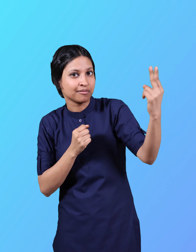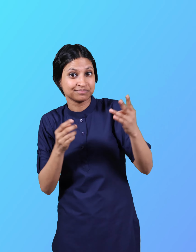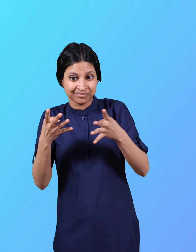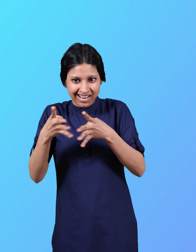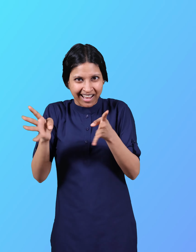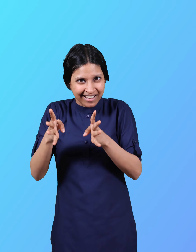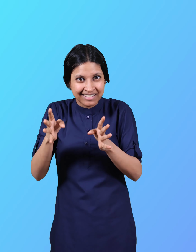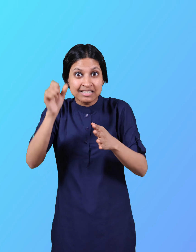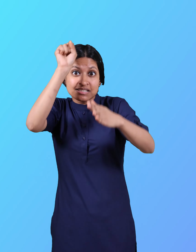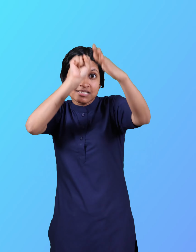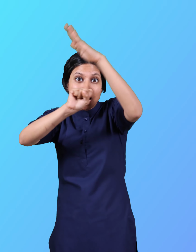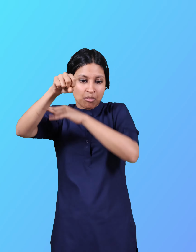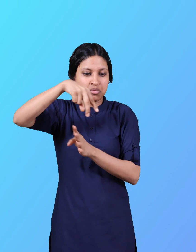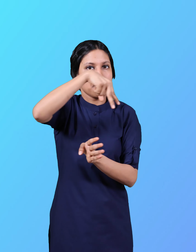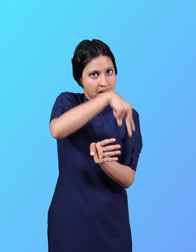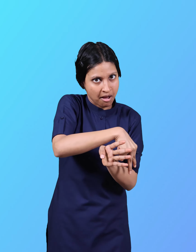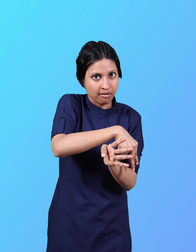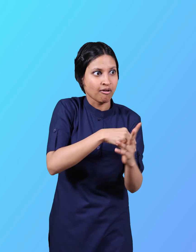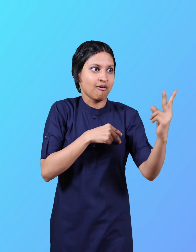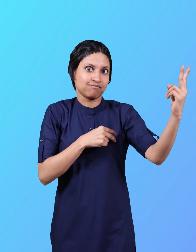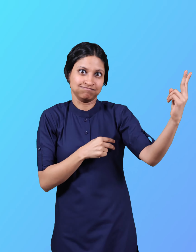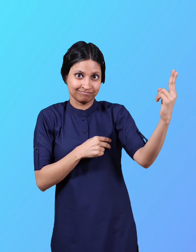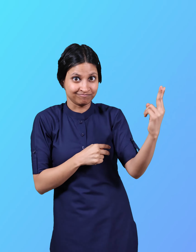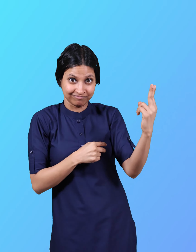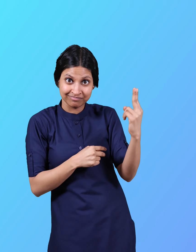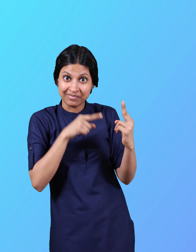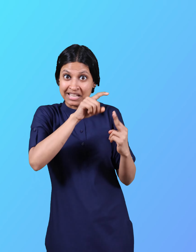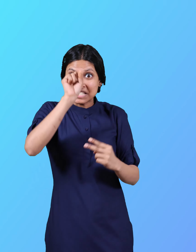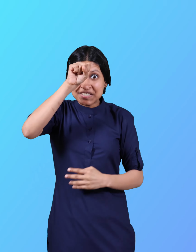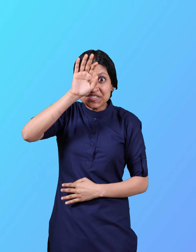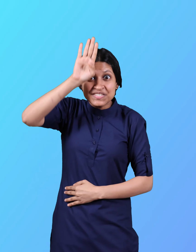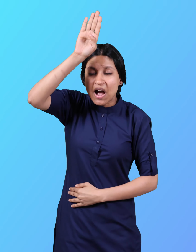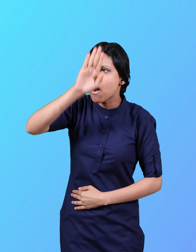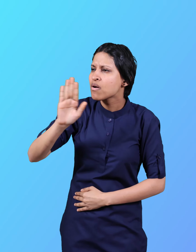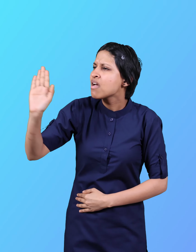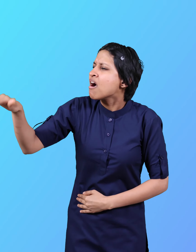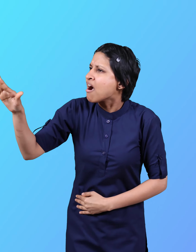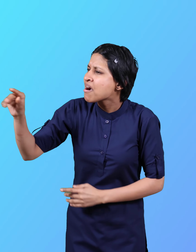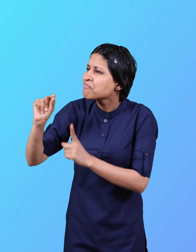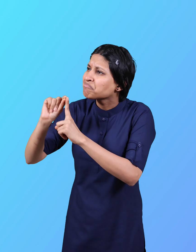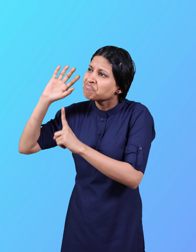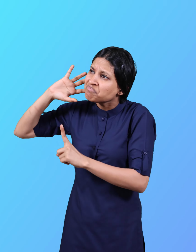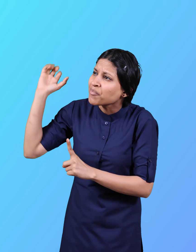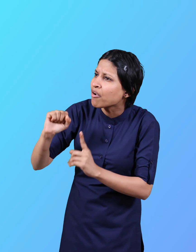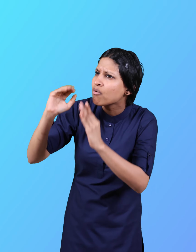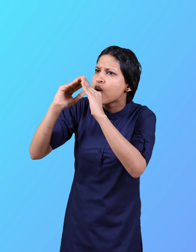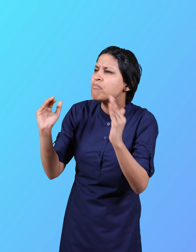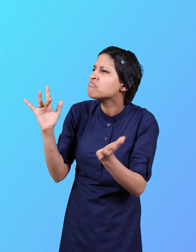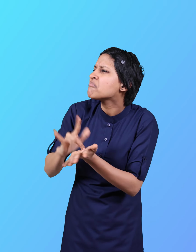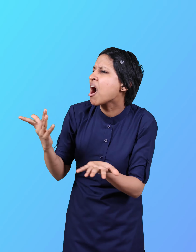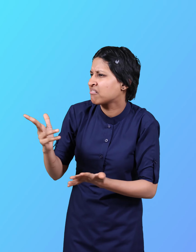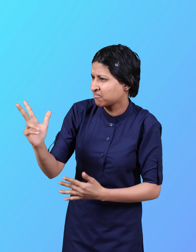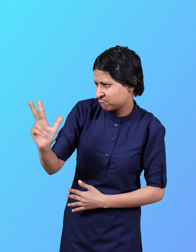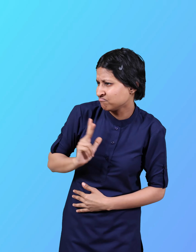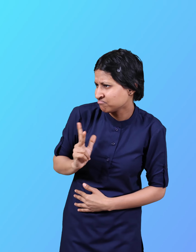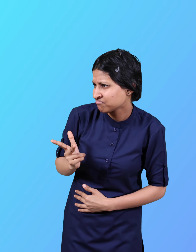Saul approached Samuel, who was in the gateway, and said, “Can you please tell me where the seer’s house is?”